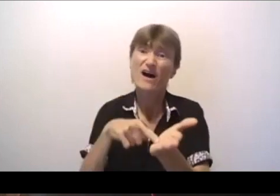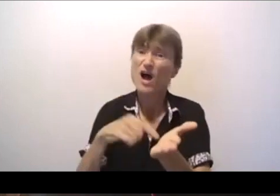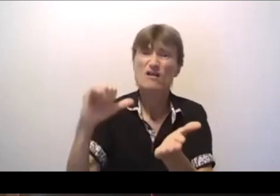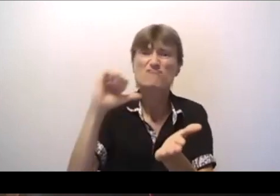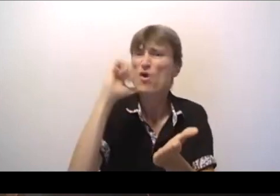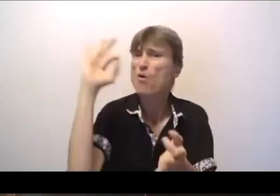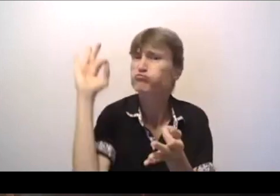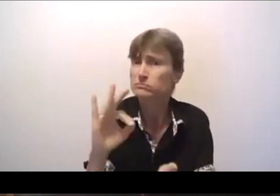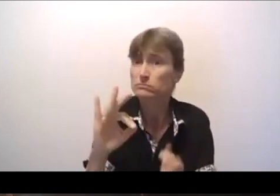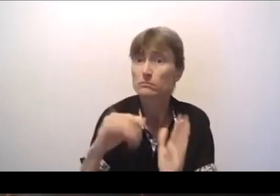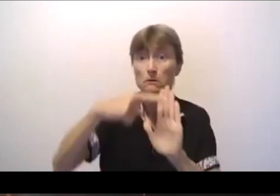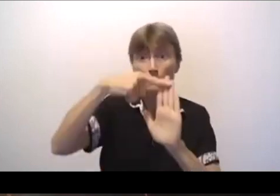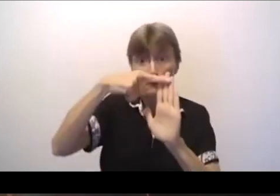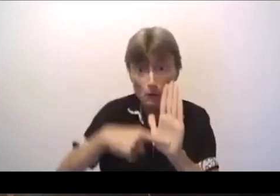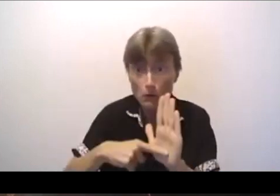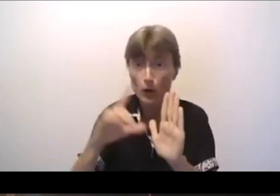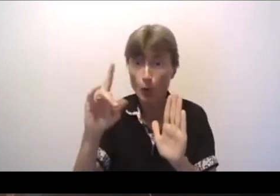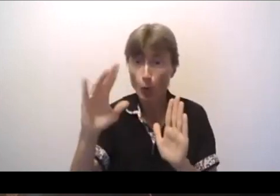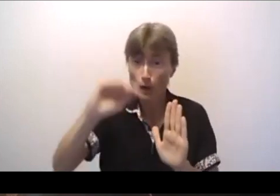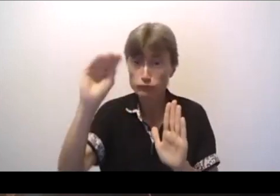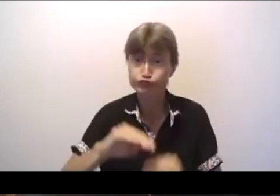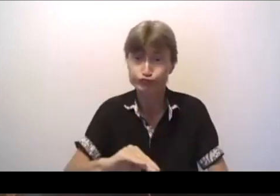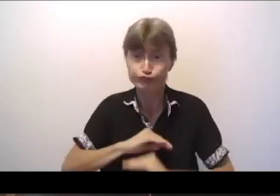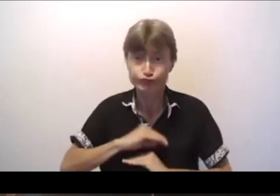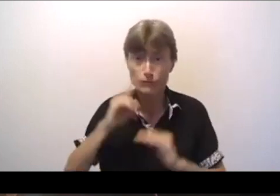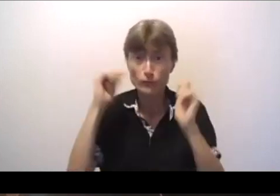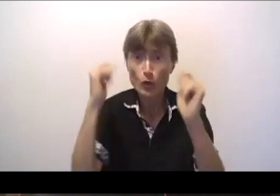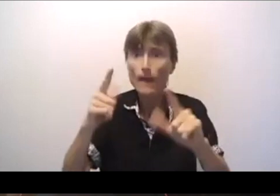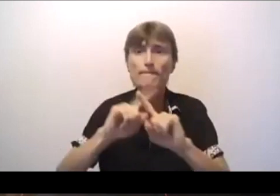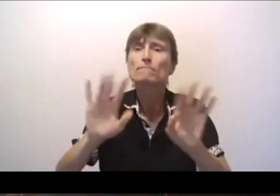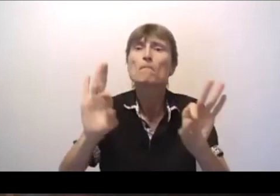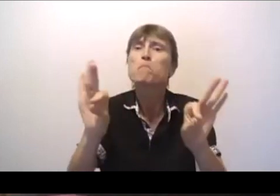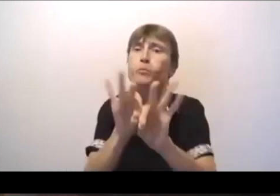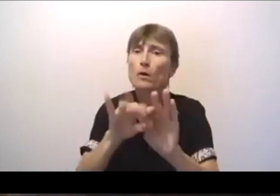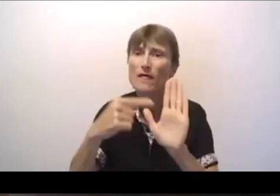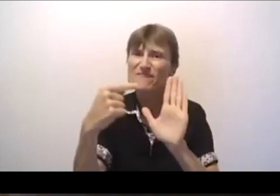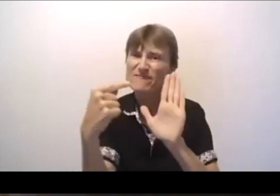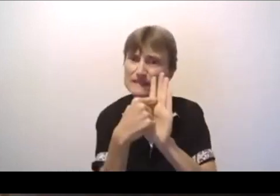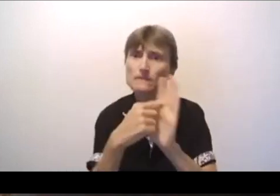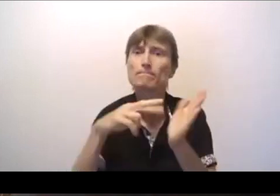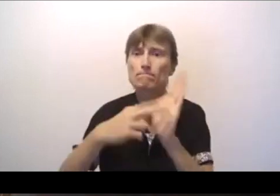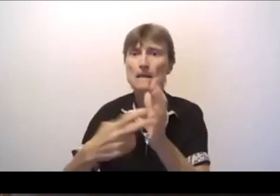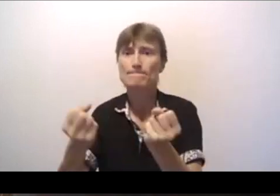but it is a consensus of voices uh next slide